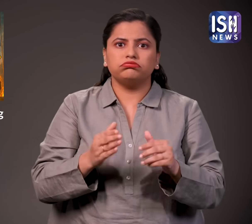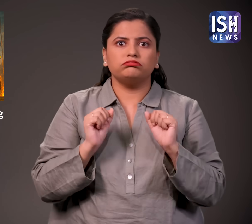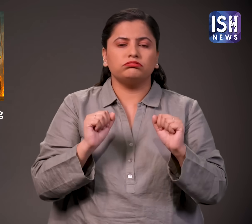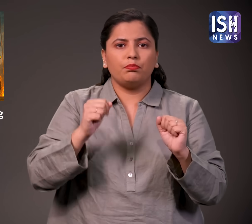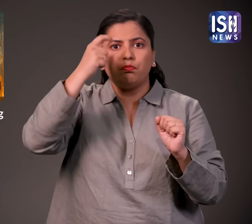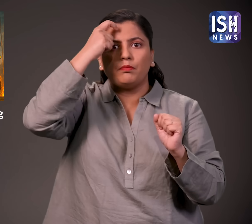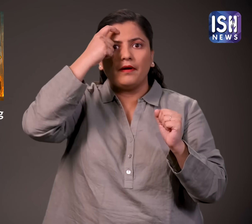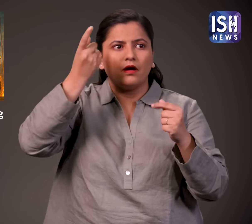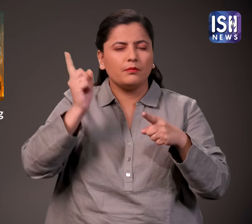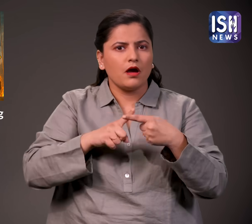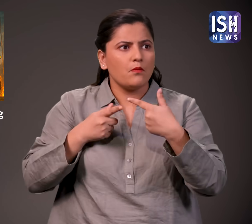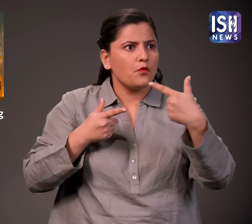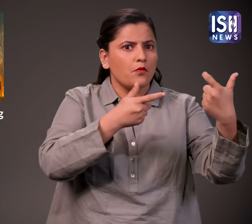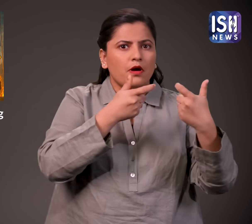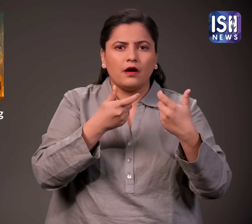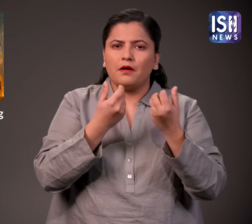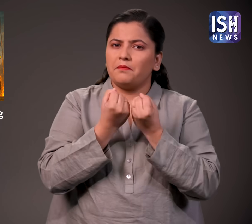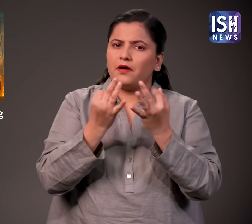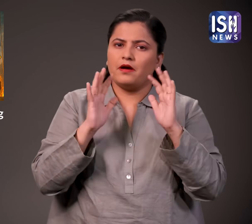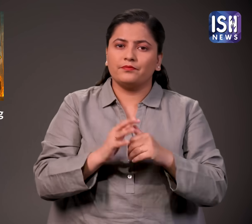This situation is problematic.